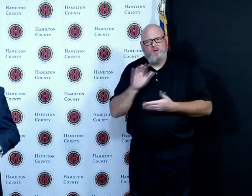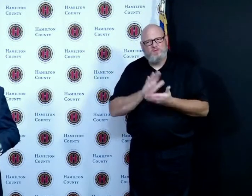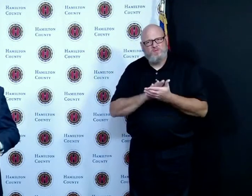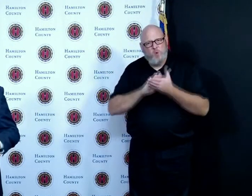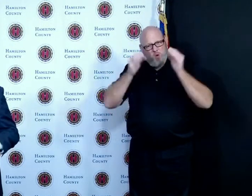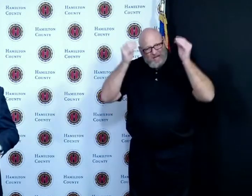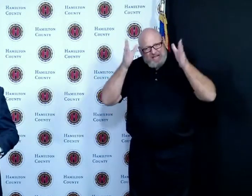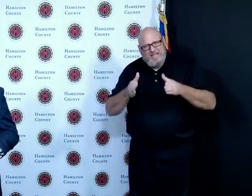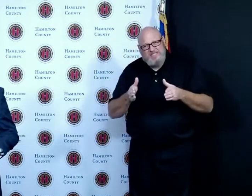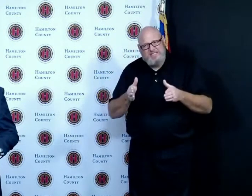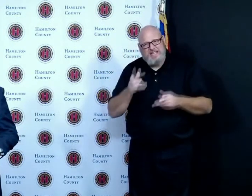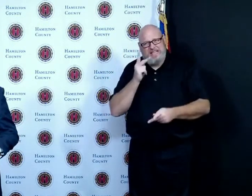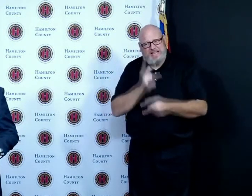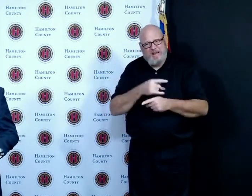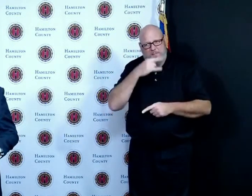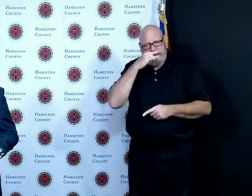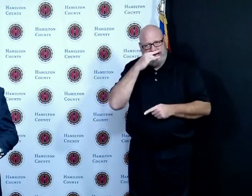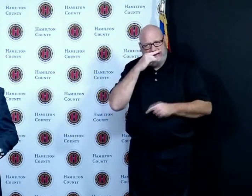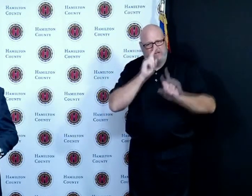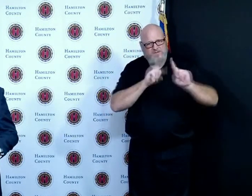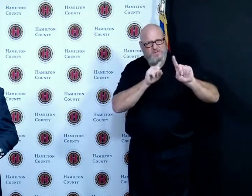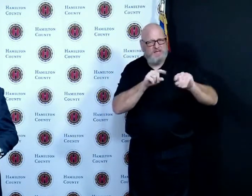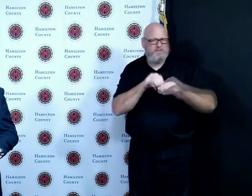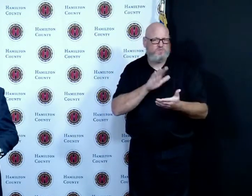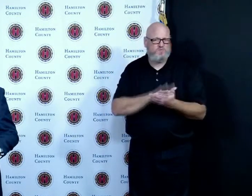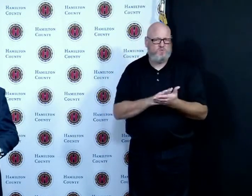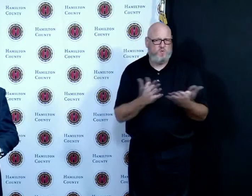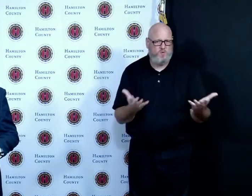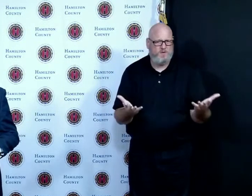is this tempering some of the good news that we're seeing with our case rate right now